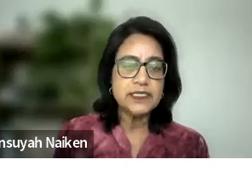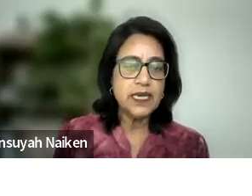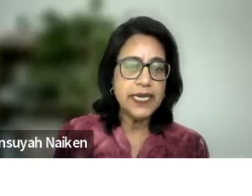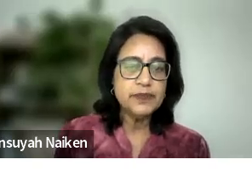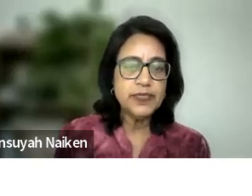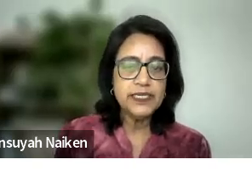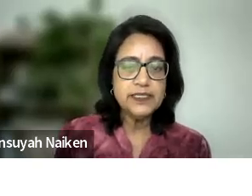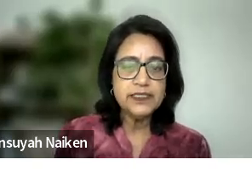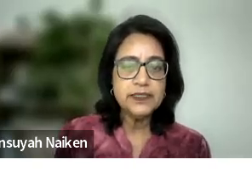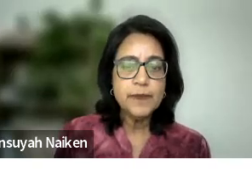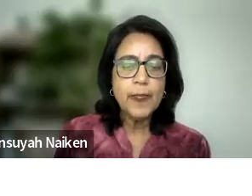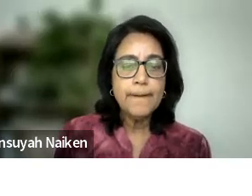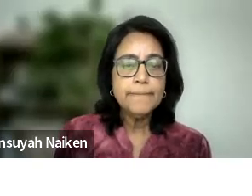What will talk about for the next few minutes is talk about Asian cultures and how might disabilities be perceived within Asian cultures.